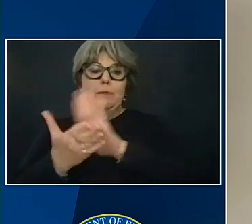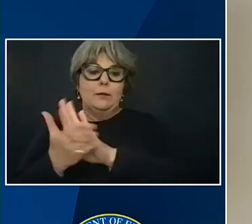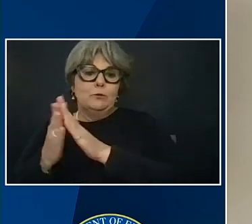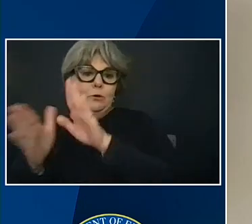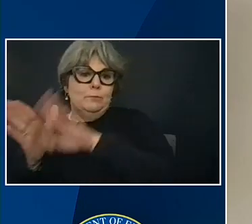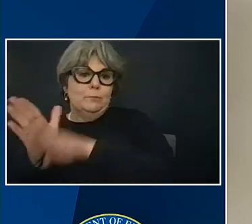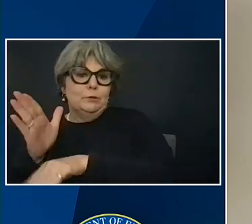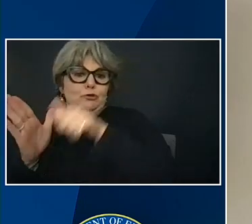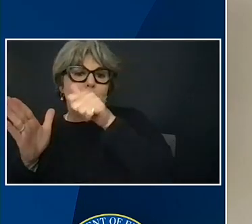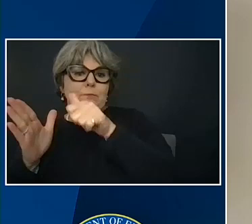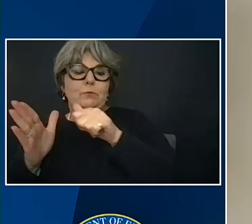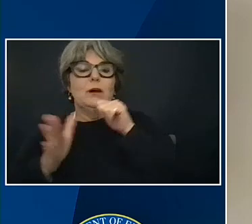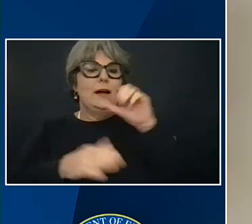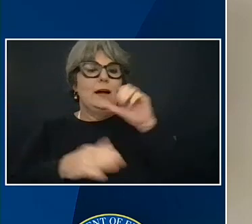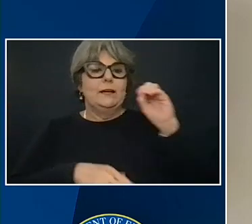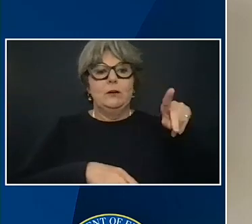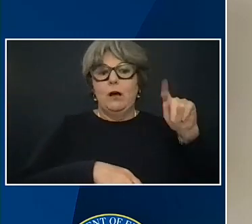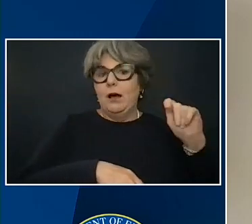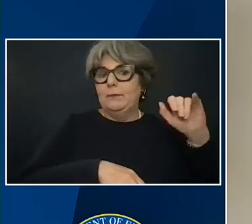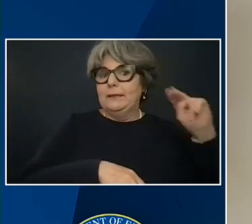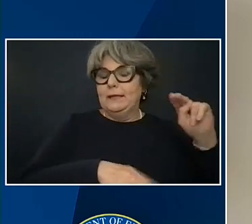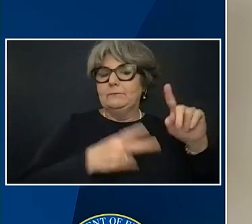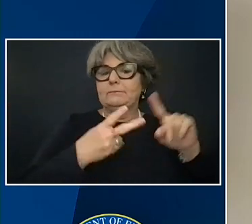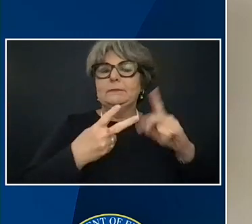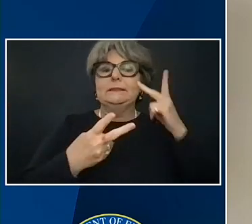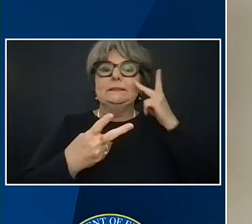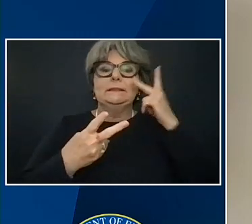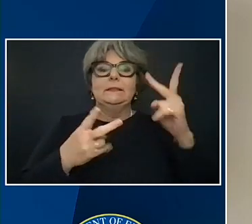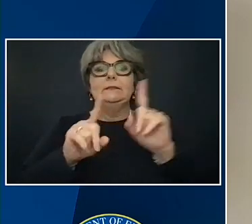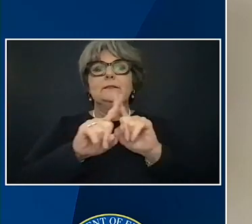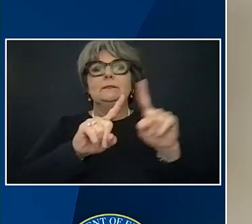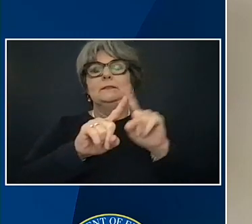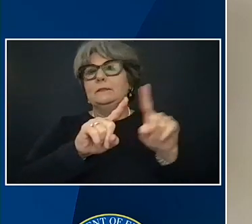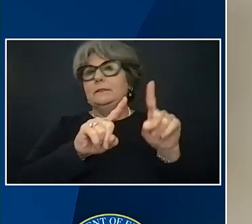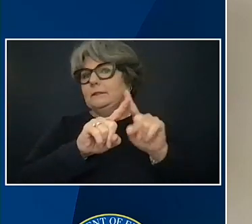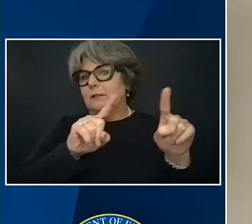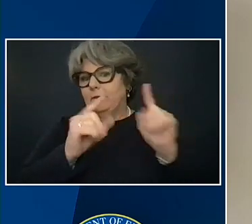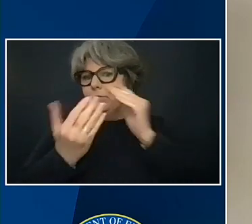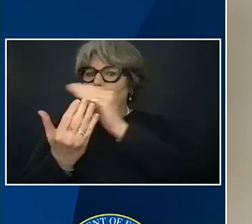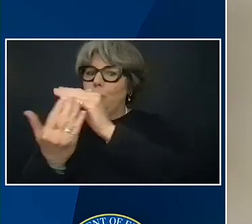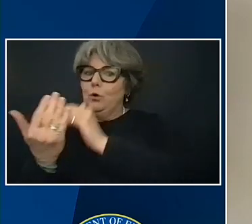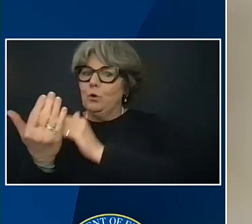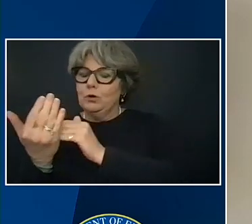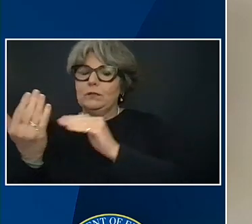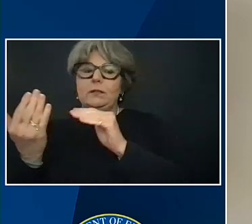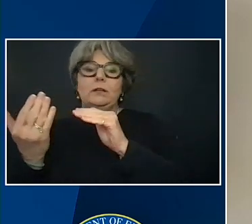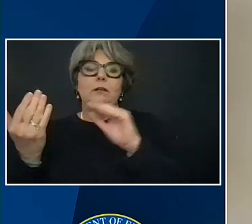have to. I've also seen several- been in several courses where the option to opt in to a textbook was given.